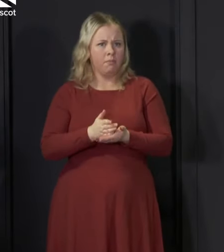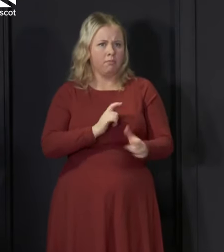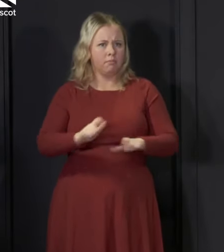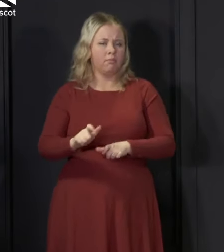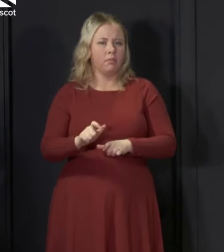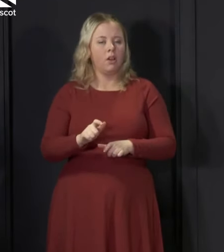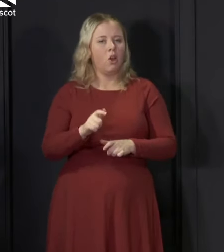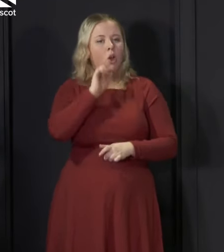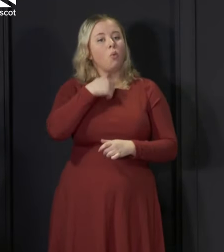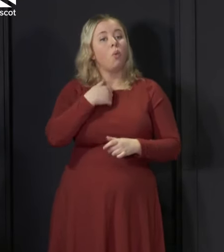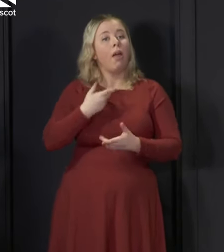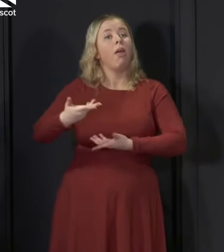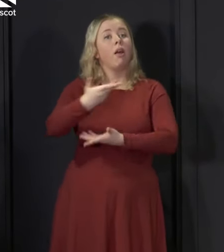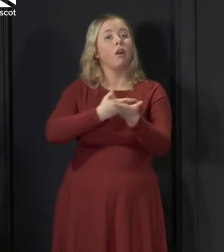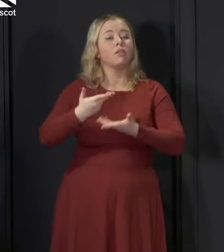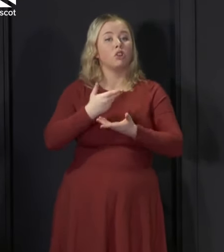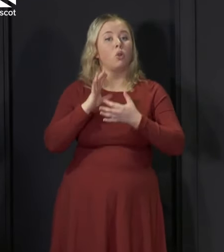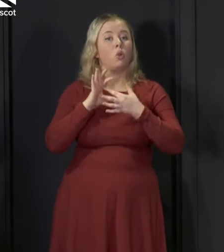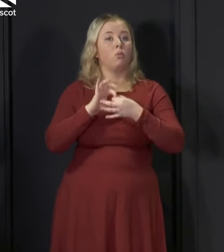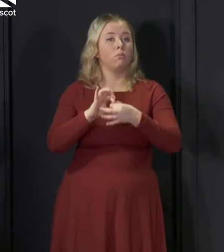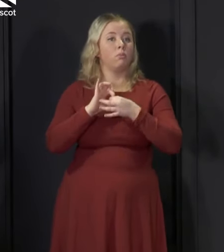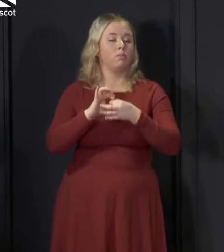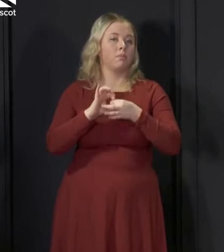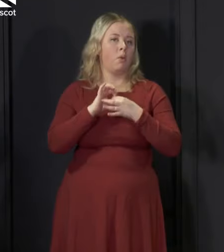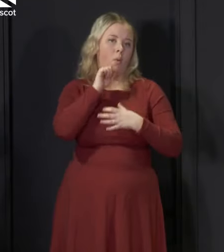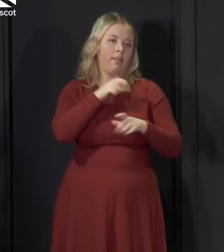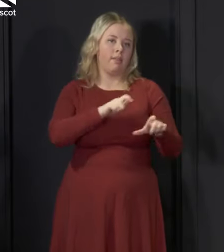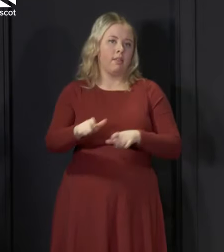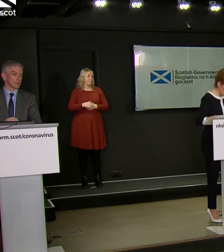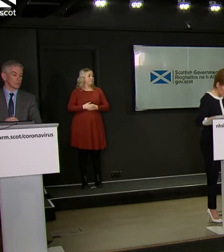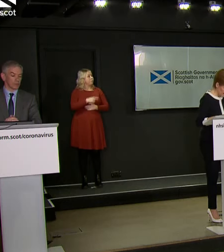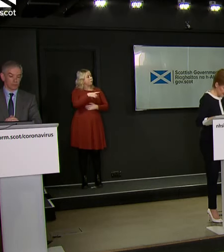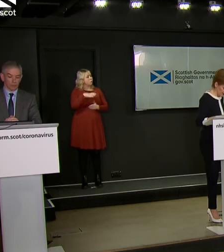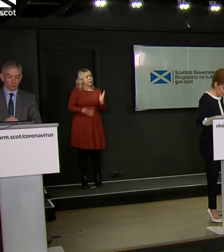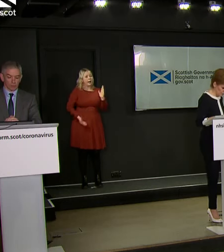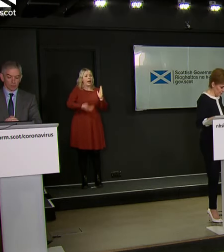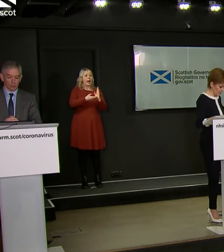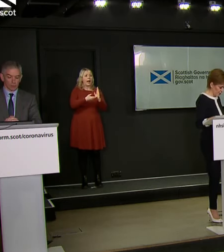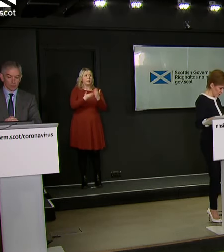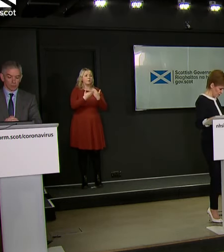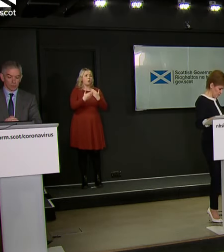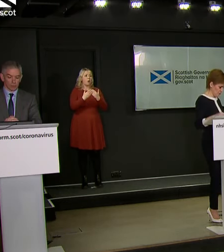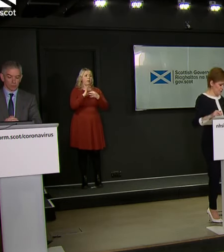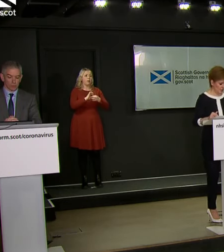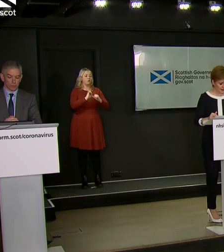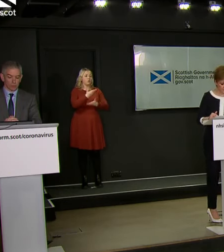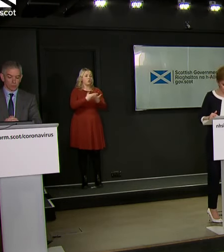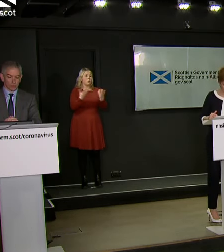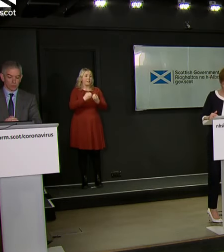to take forward discussions with them on that collaborative basis. Health Secretary, do you want to add any more about your discussions with Scottish Care?